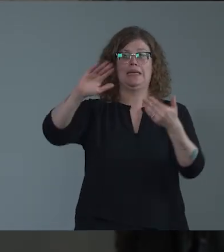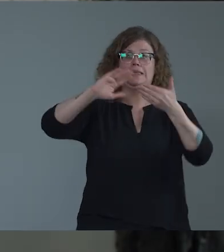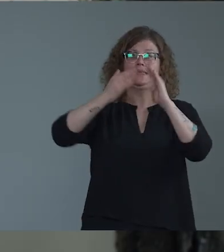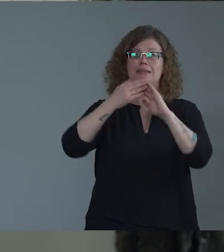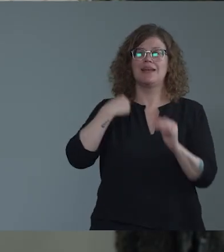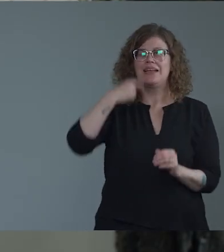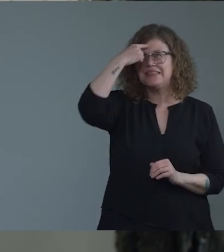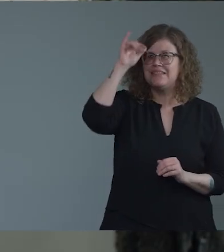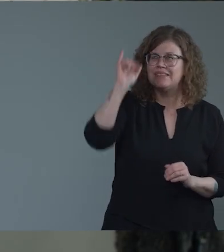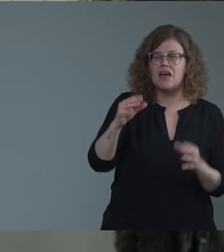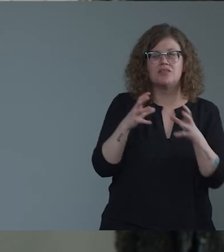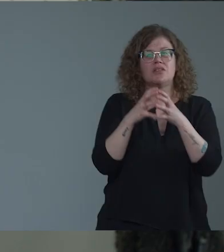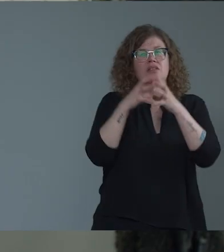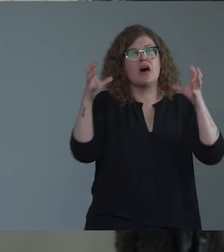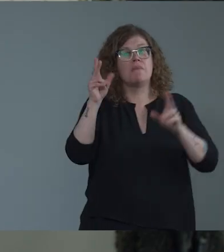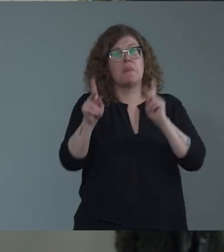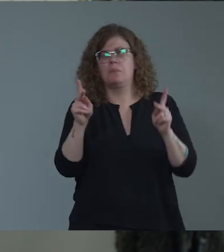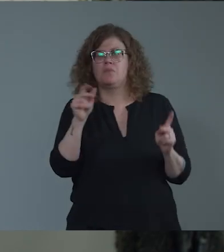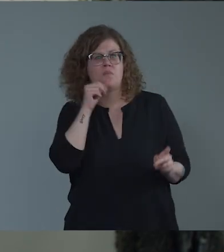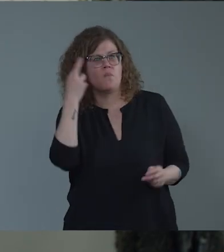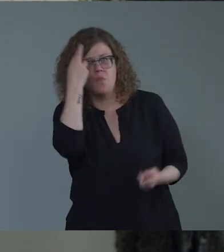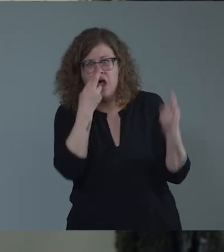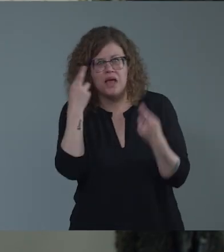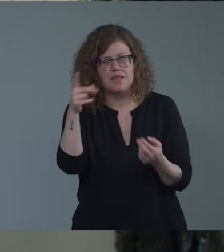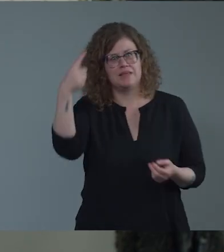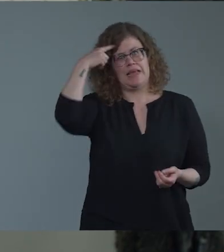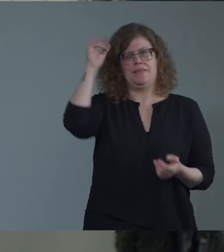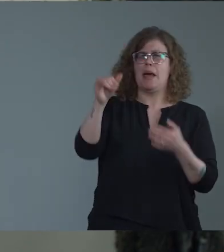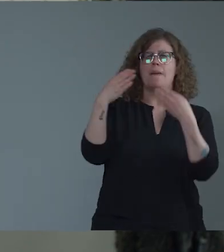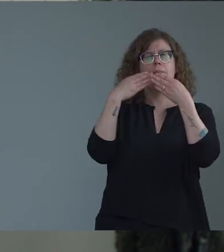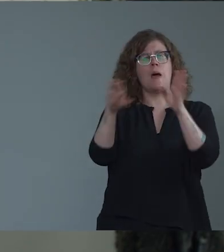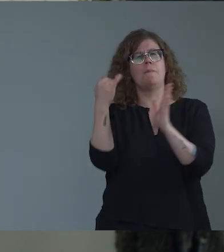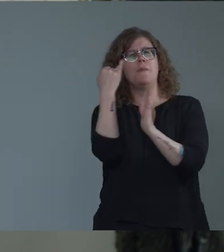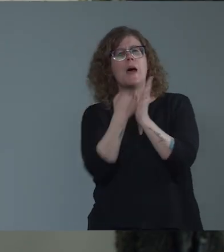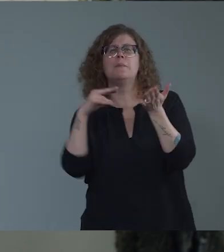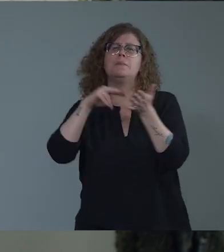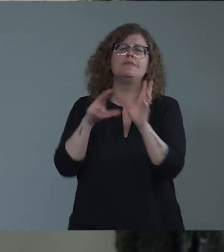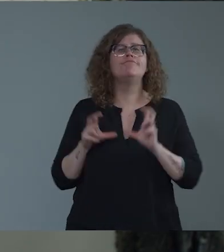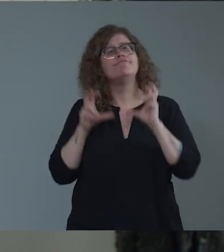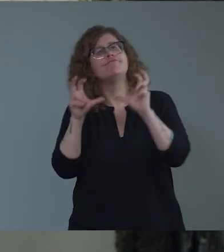I think what a lot of people don't think about when they think about public art is that investment in